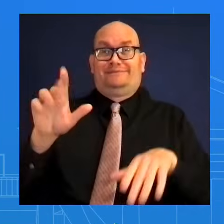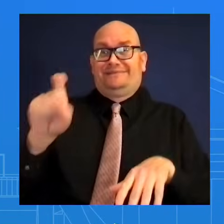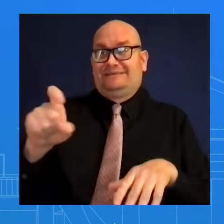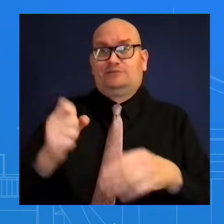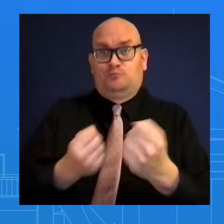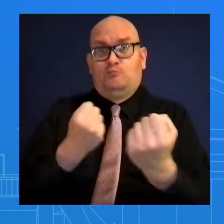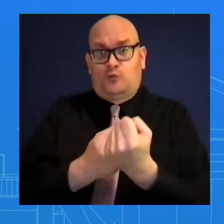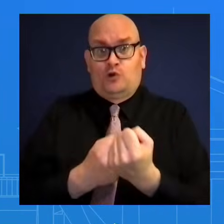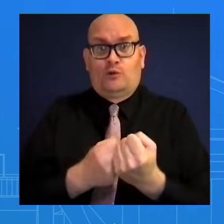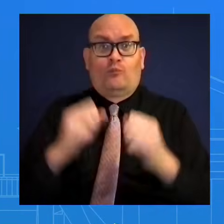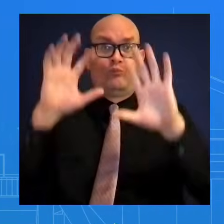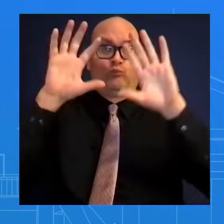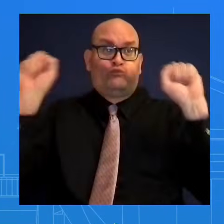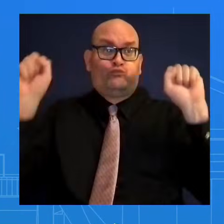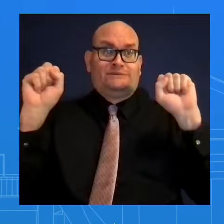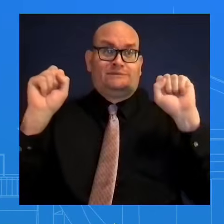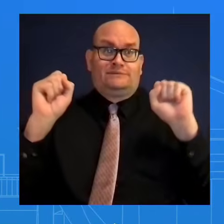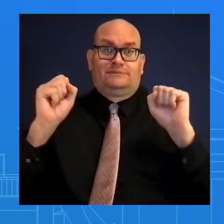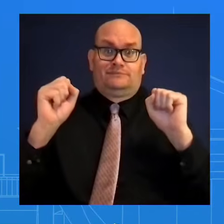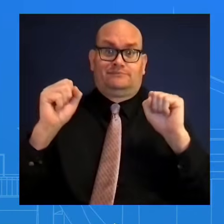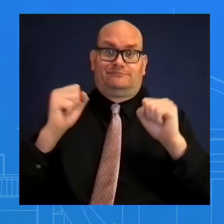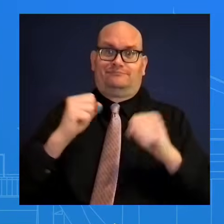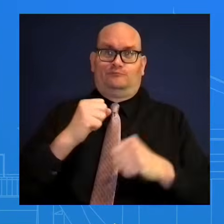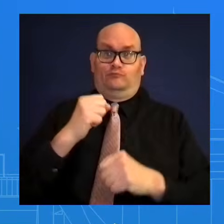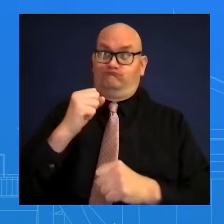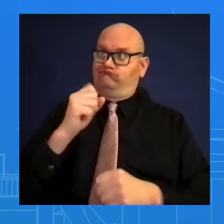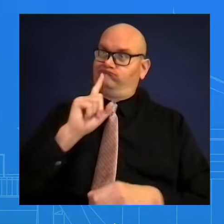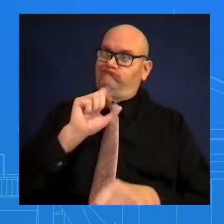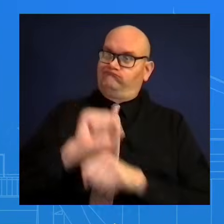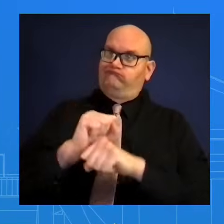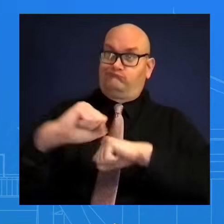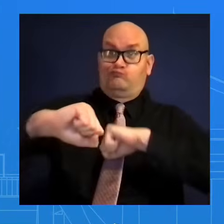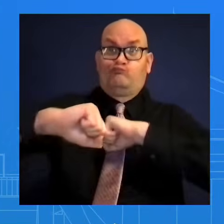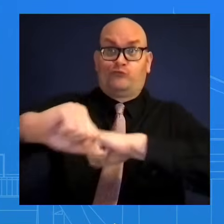And those things are incredibly important as we talk about -- as we look at working families,